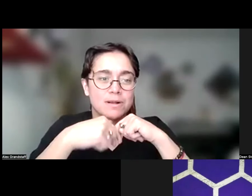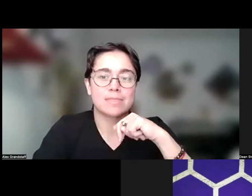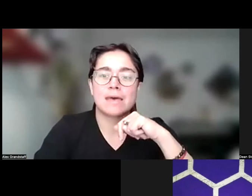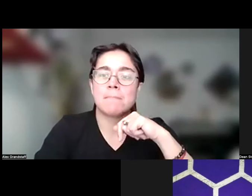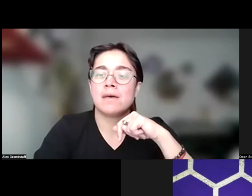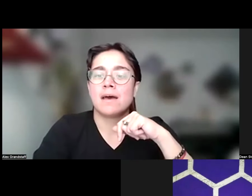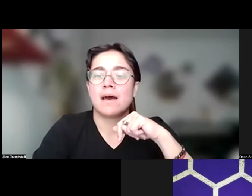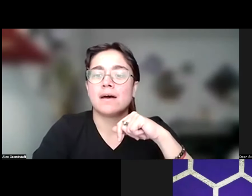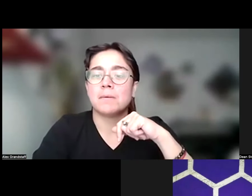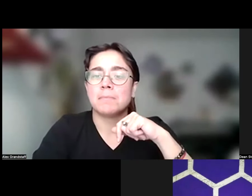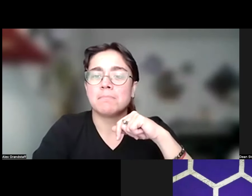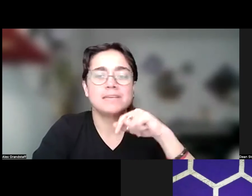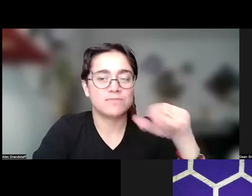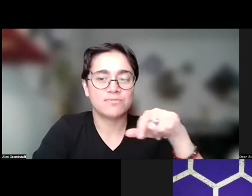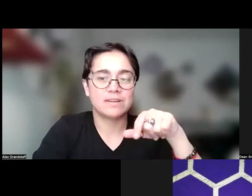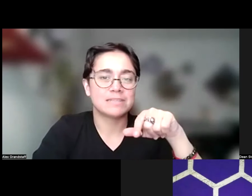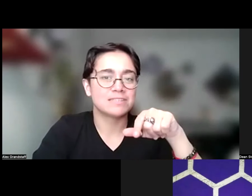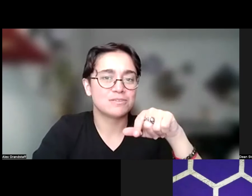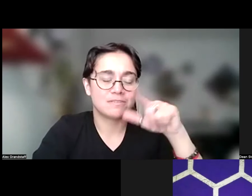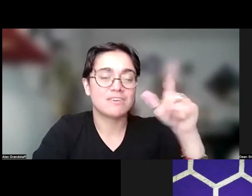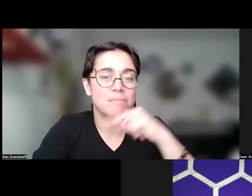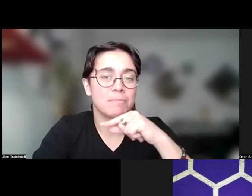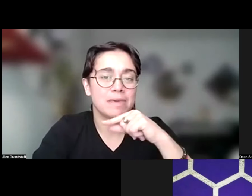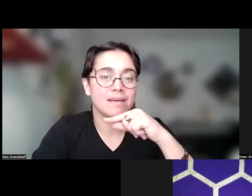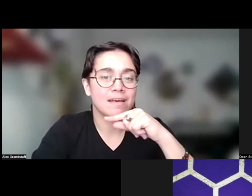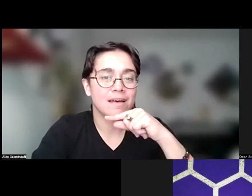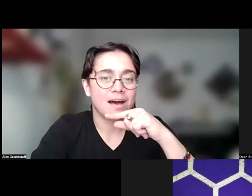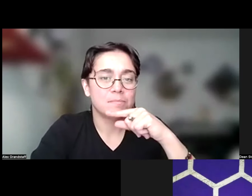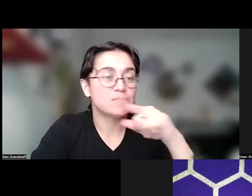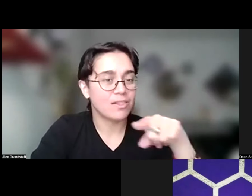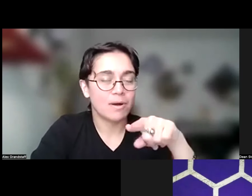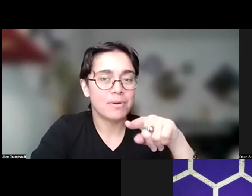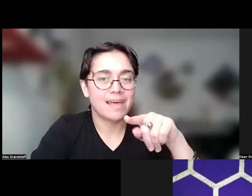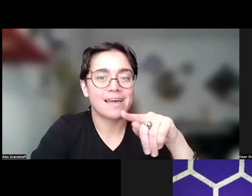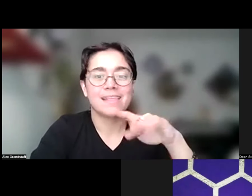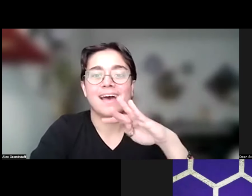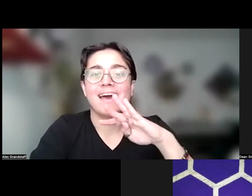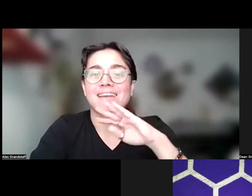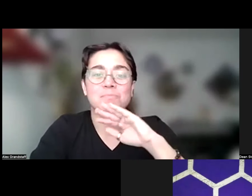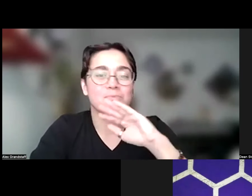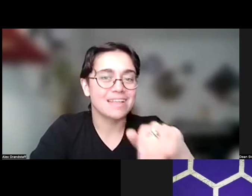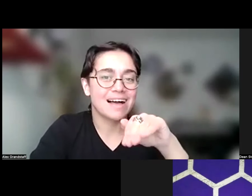that is running support groups. If you are wanting to expand on that, doing some crossword with them.